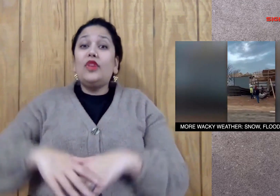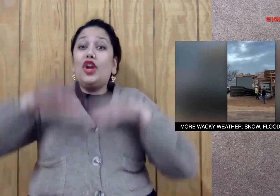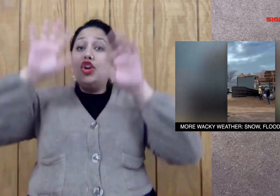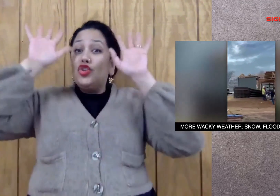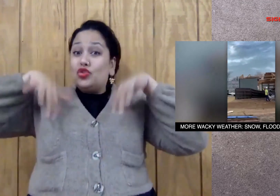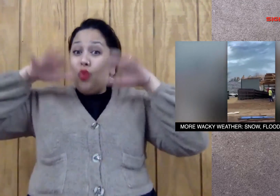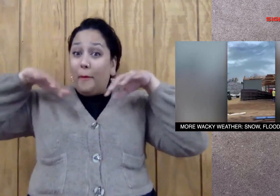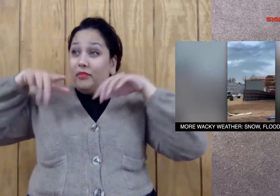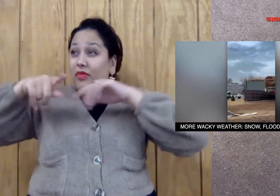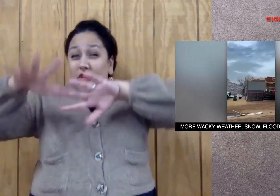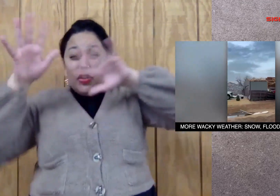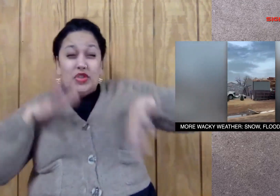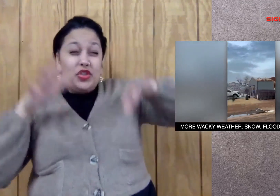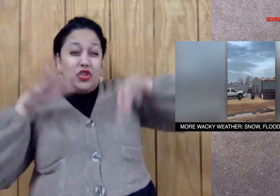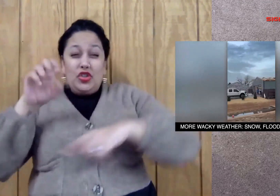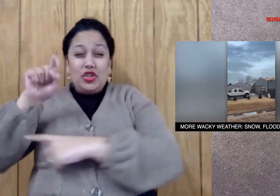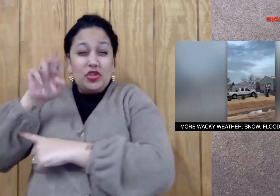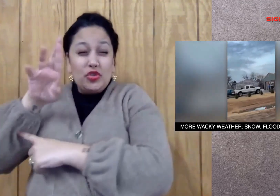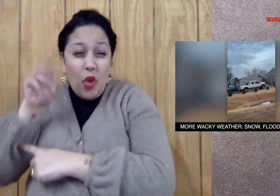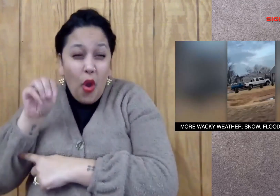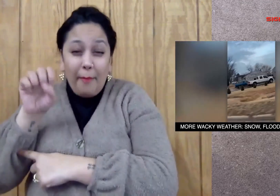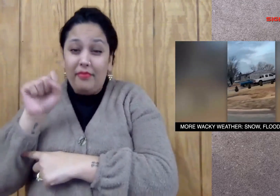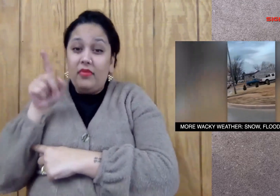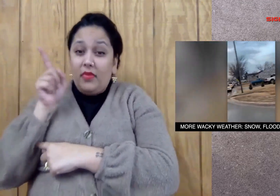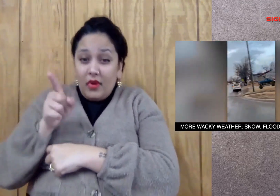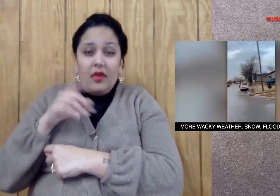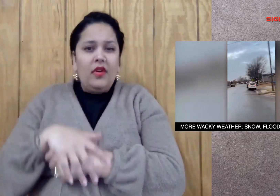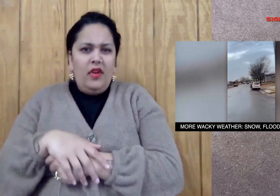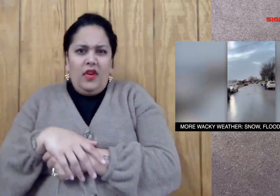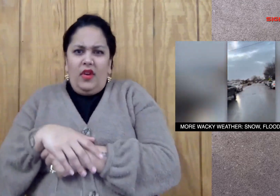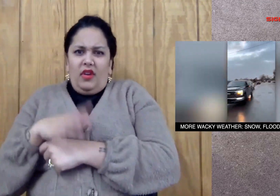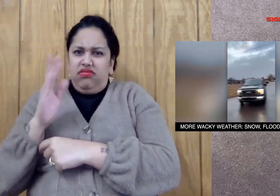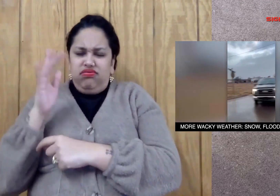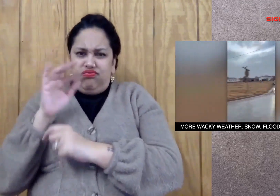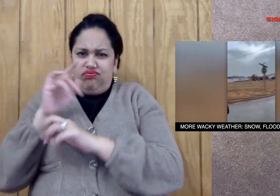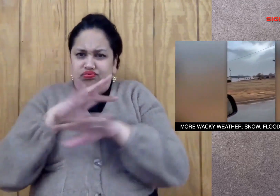the storm left about a dozen families homeless